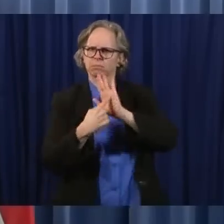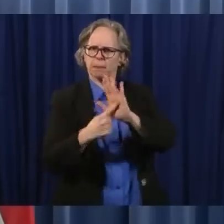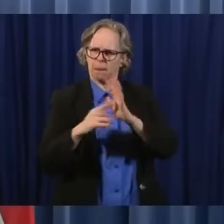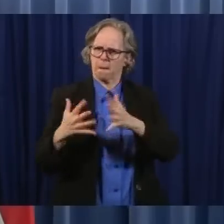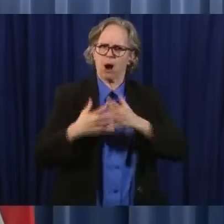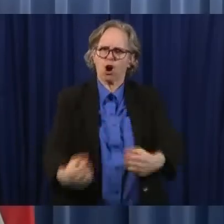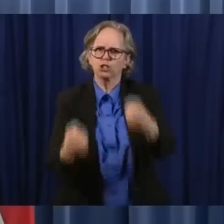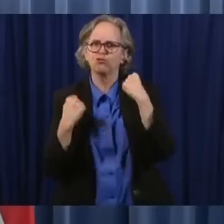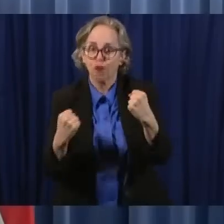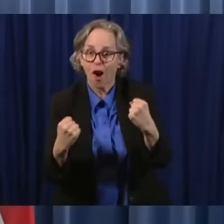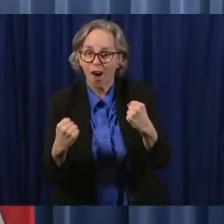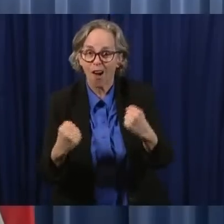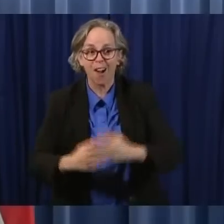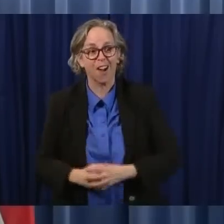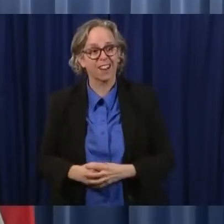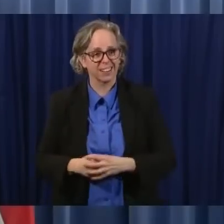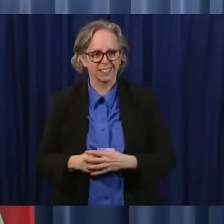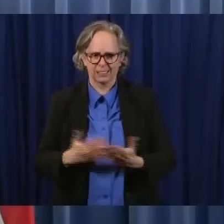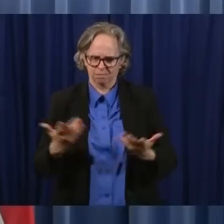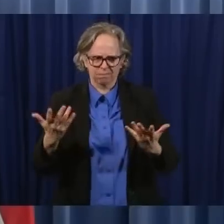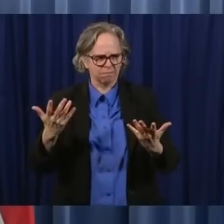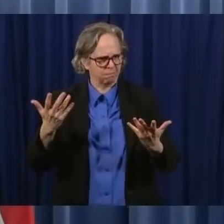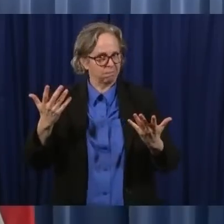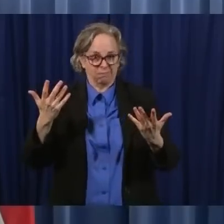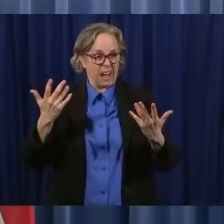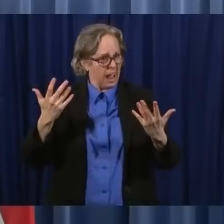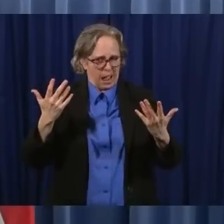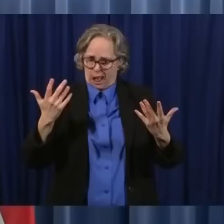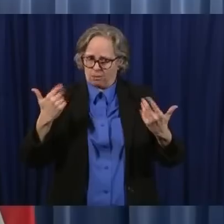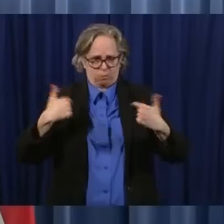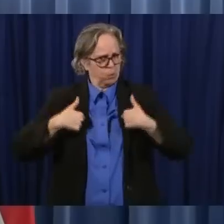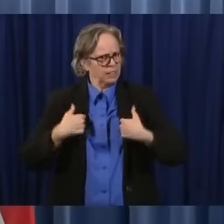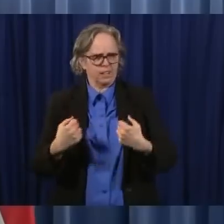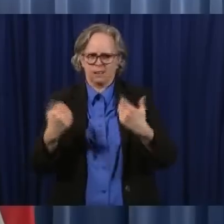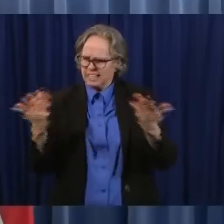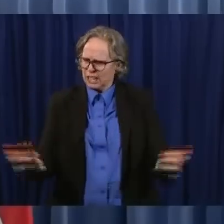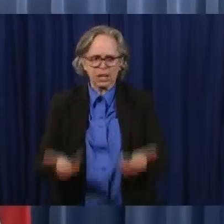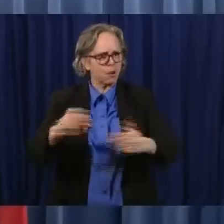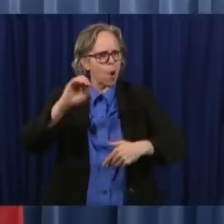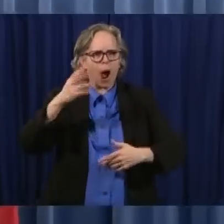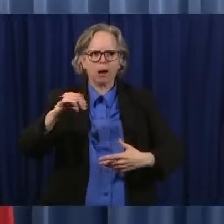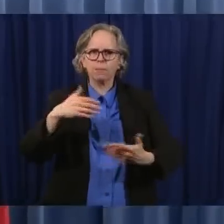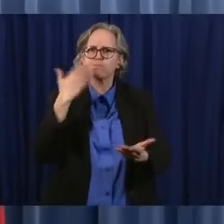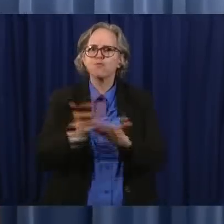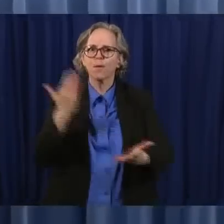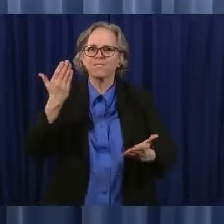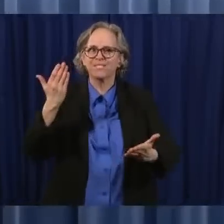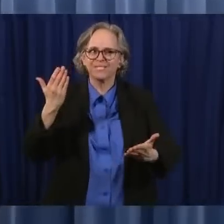IN 85 OF OUR 88 COUNTIES. THIS IS TRULY A GREAT OHIO SUCCESS STORY. THE BALD EAGLE OF COURSE IS A